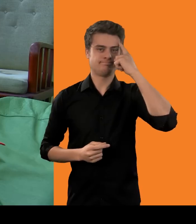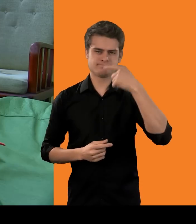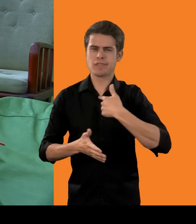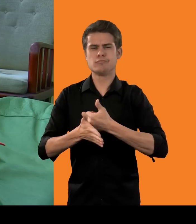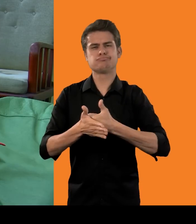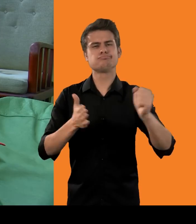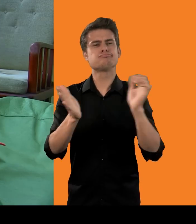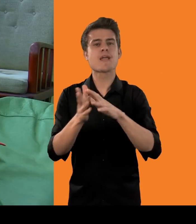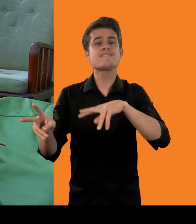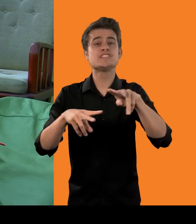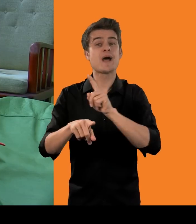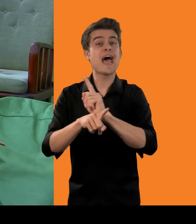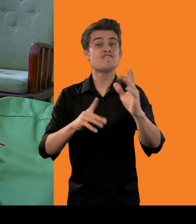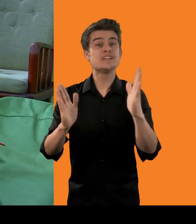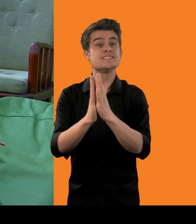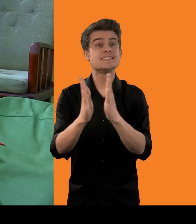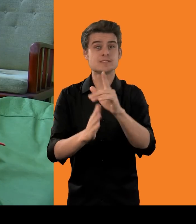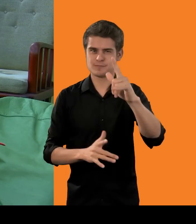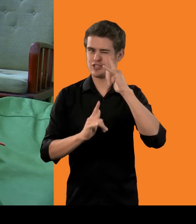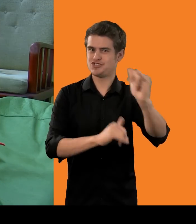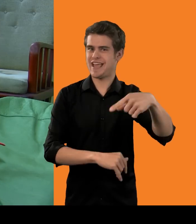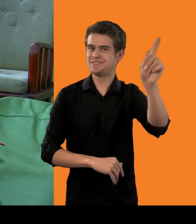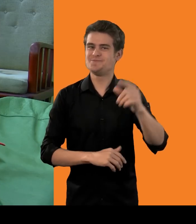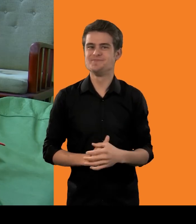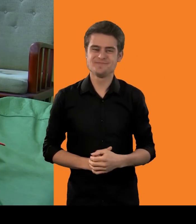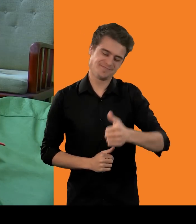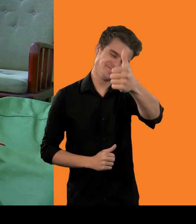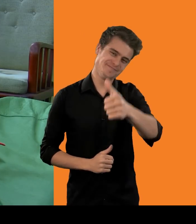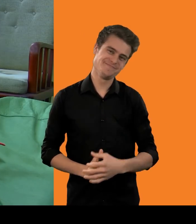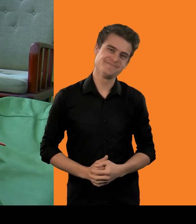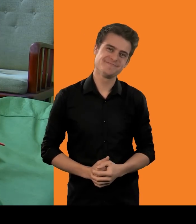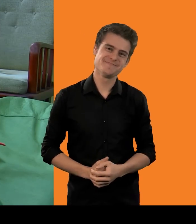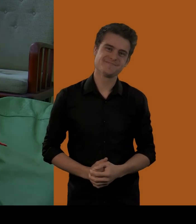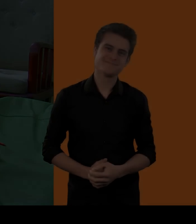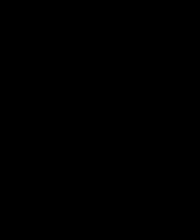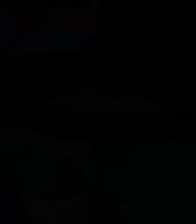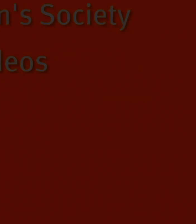Oh and one more thing – we publish videos every Sunday, so check them out. Bye!